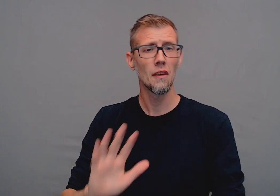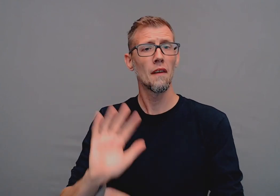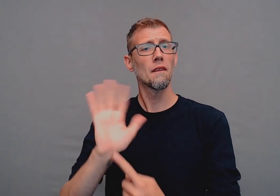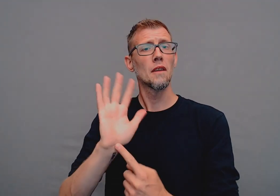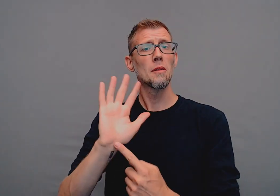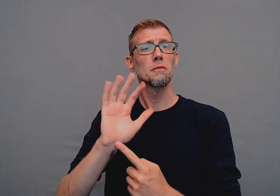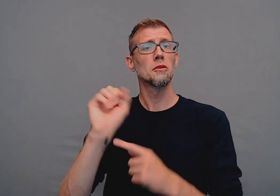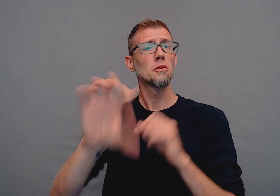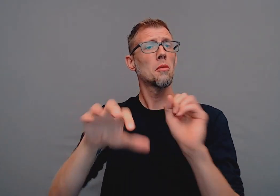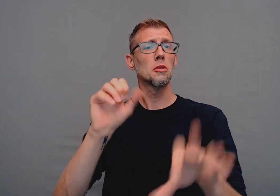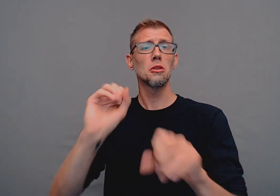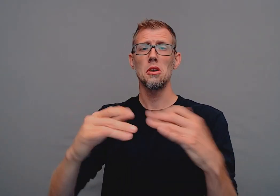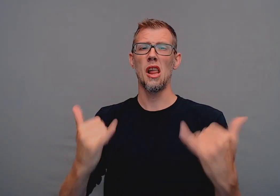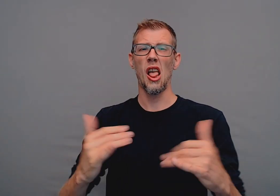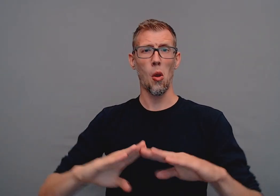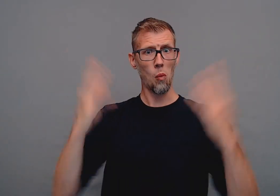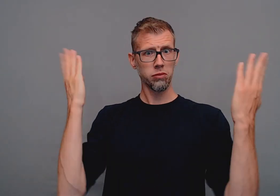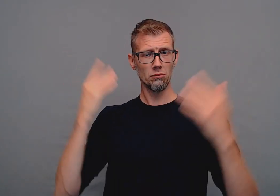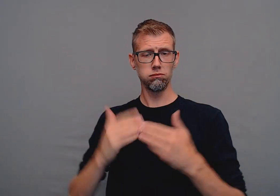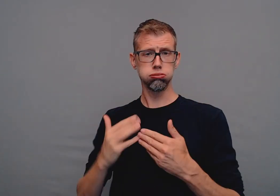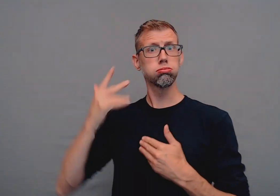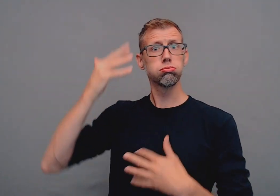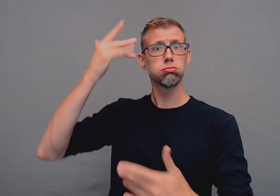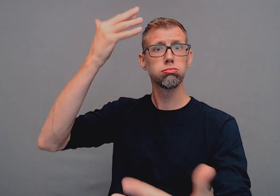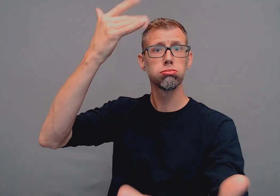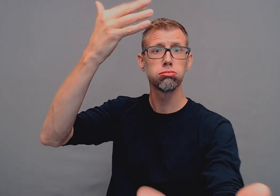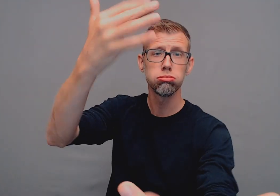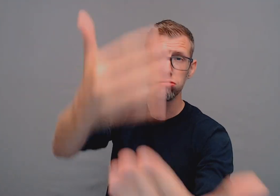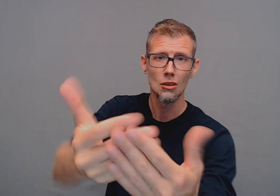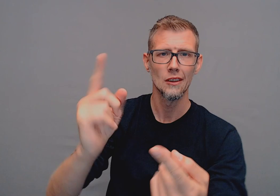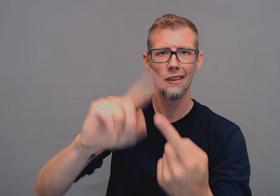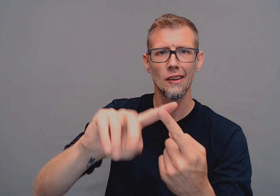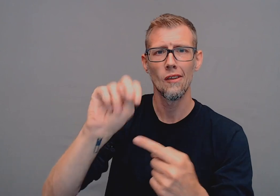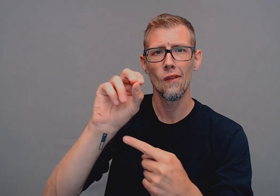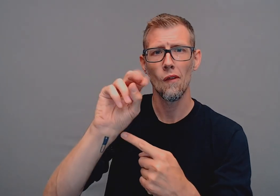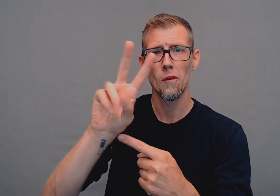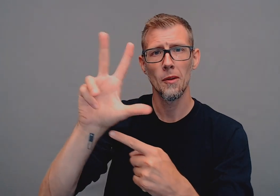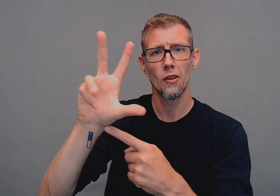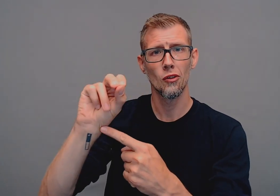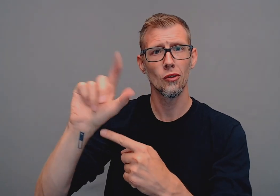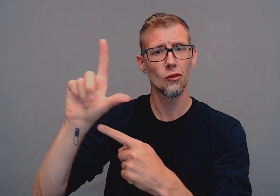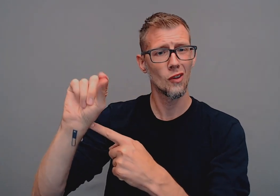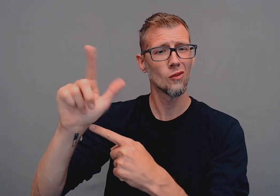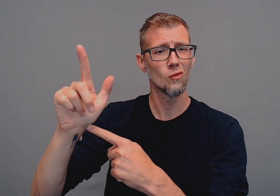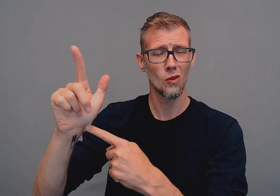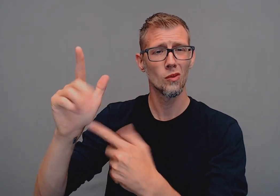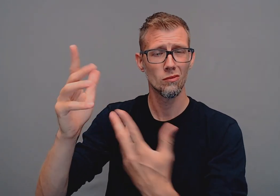Film submissions are open now till November 30, 2021.